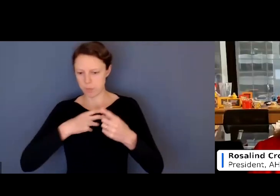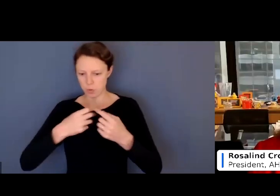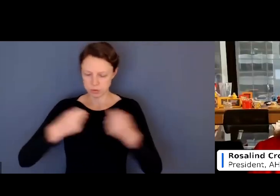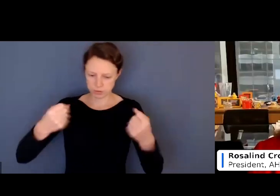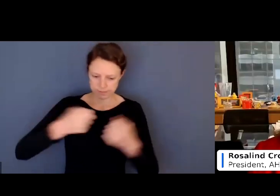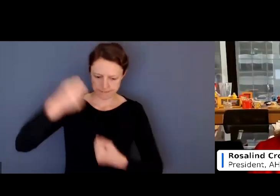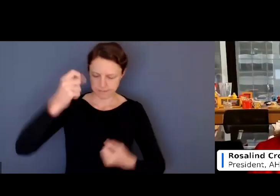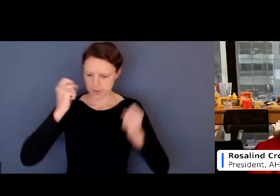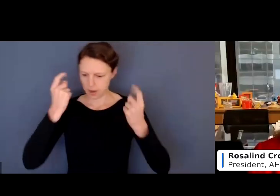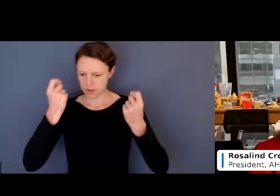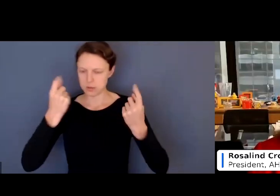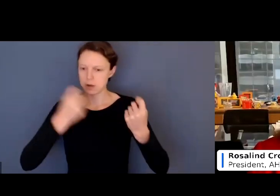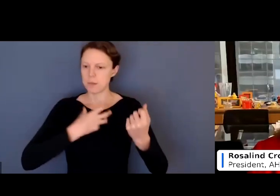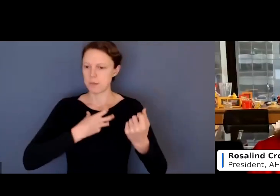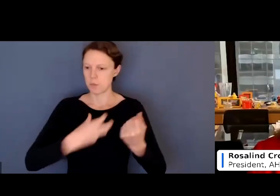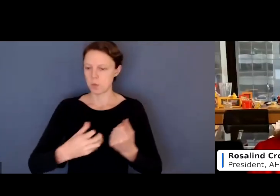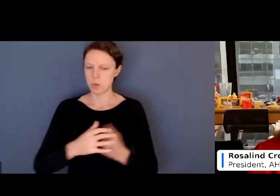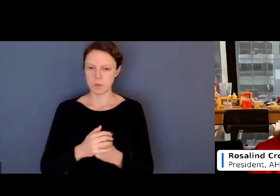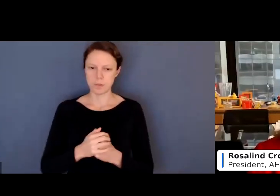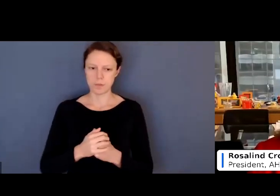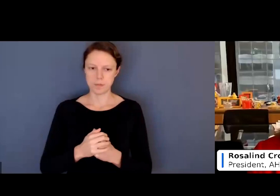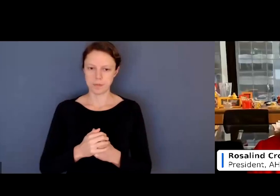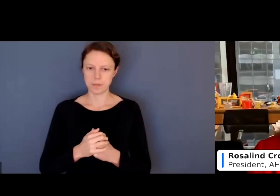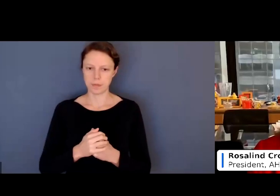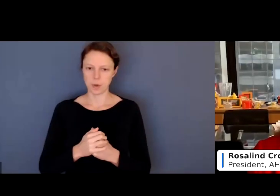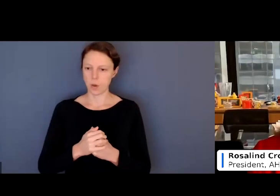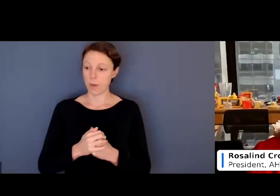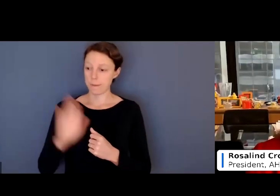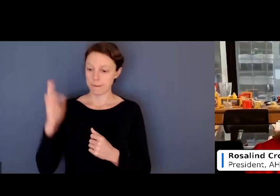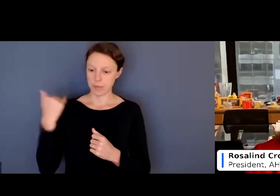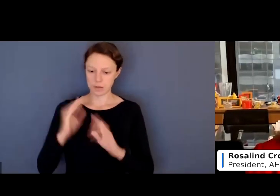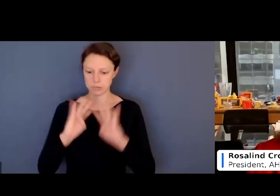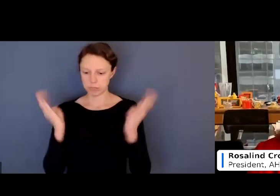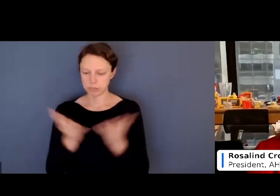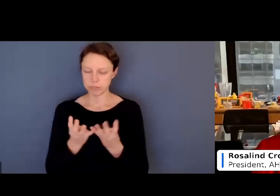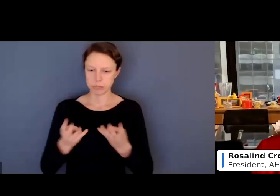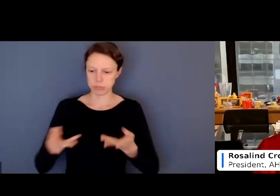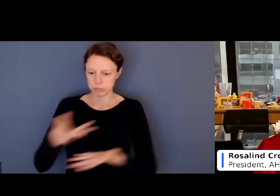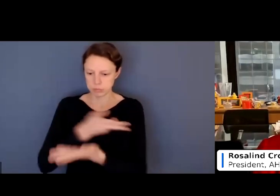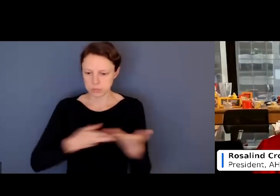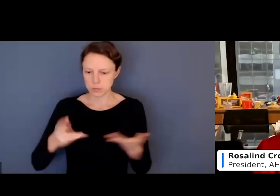roundtables with sporting sector experts. We redefined our advocacy on this topic